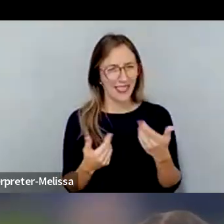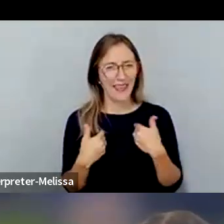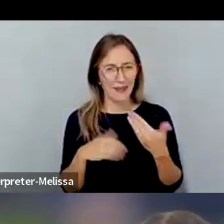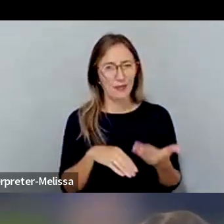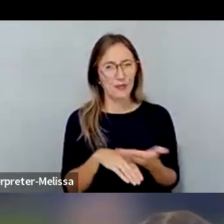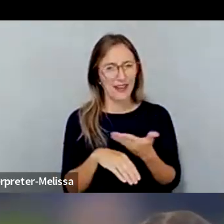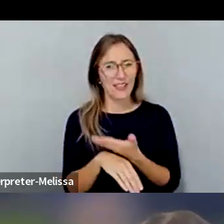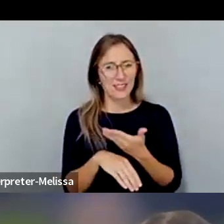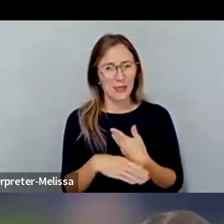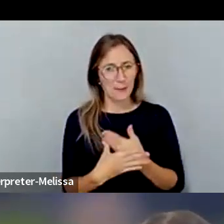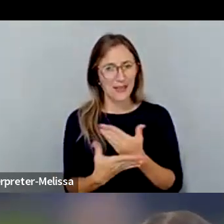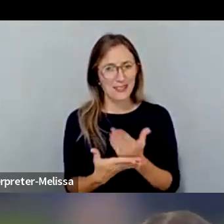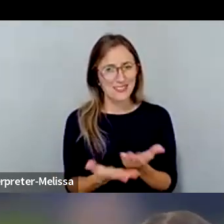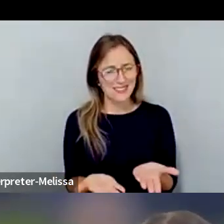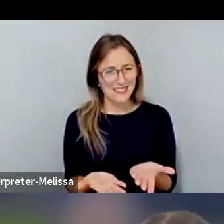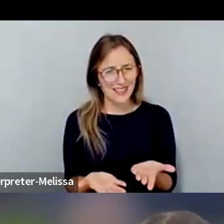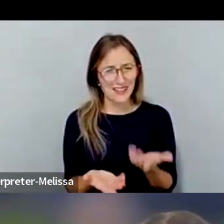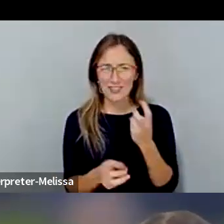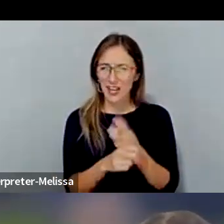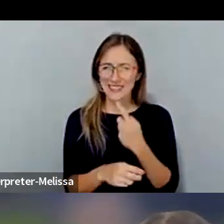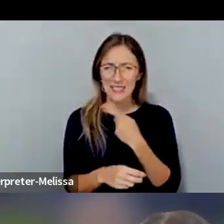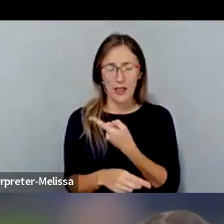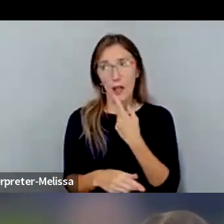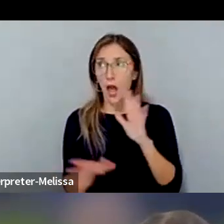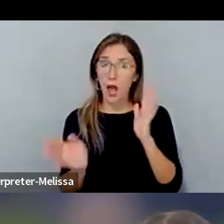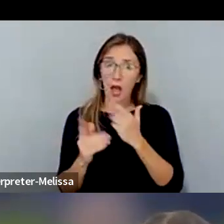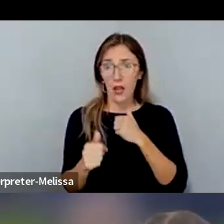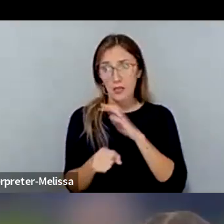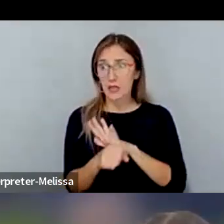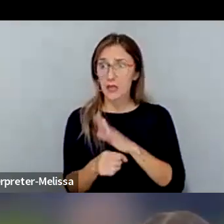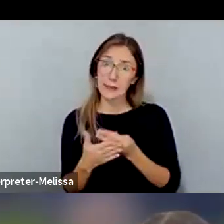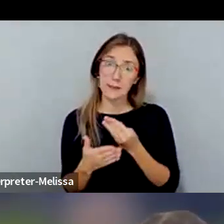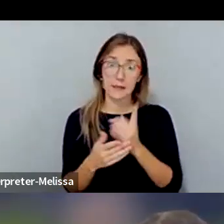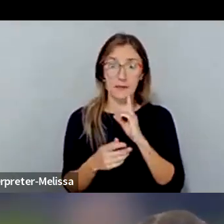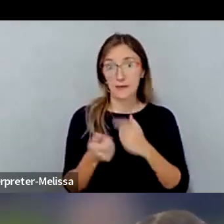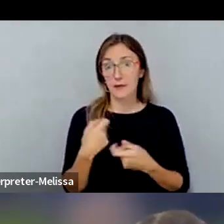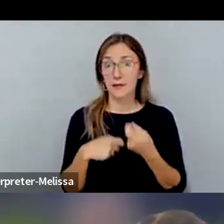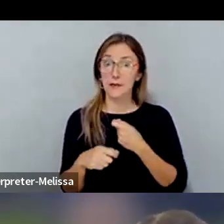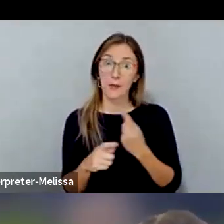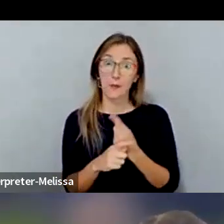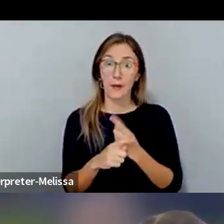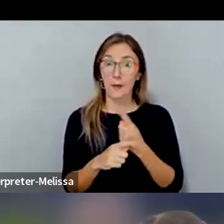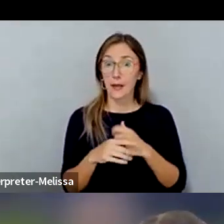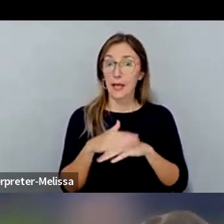they recently renovated and it still has a step, like they had renovation